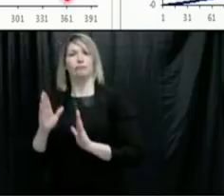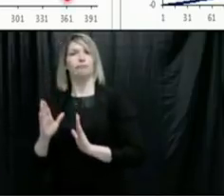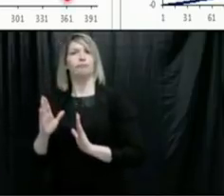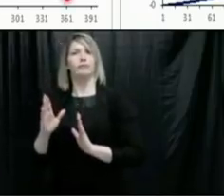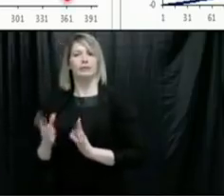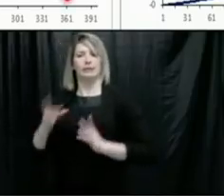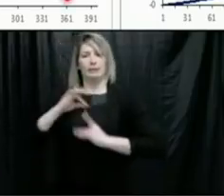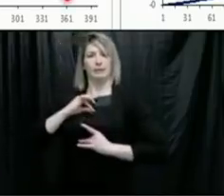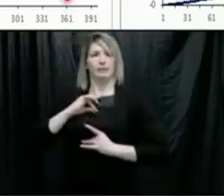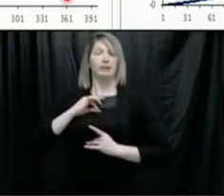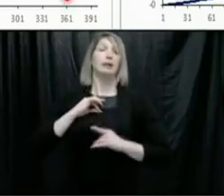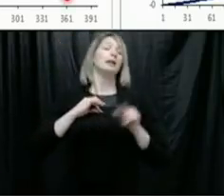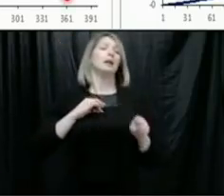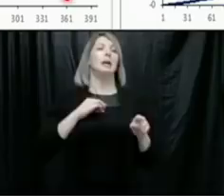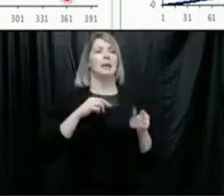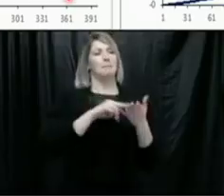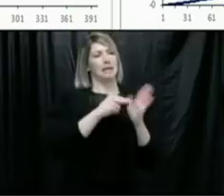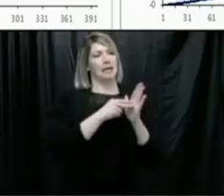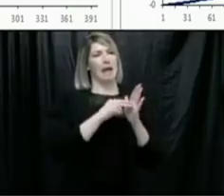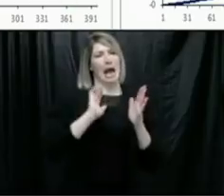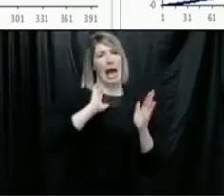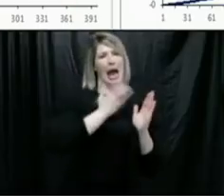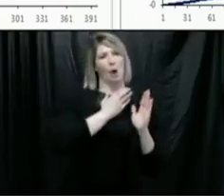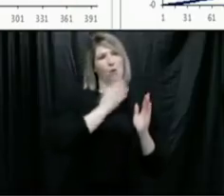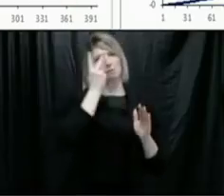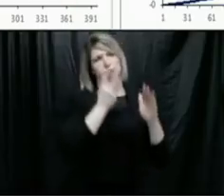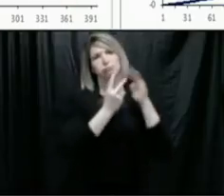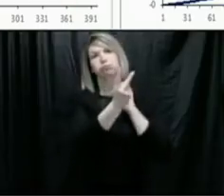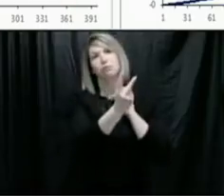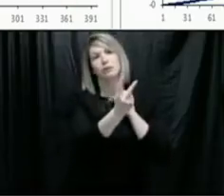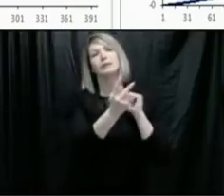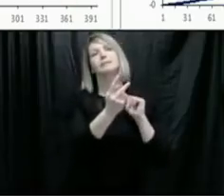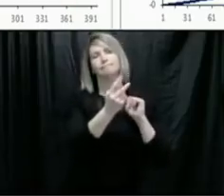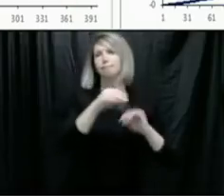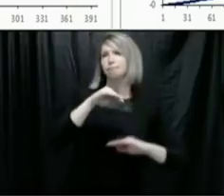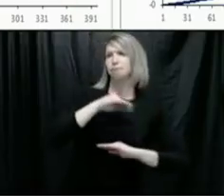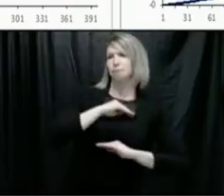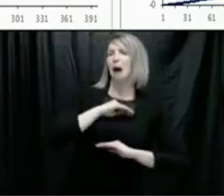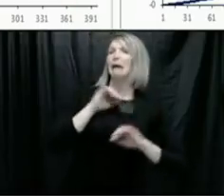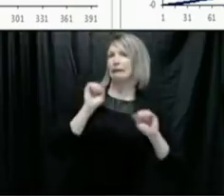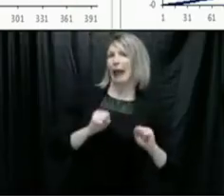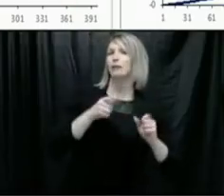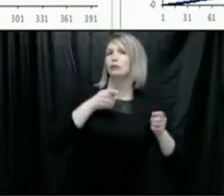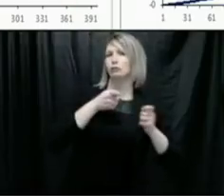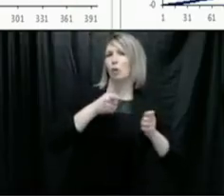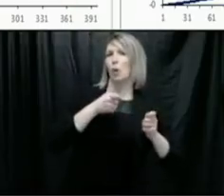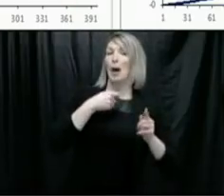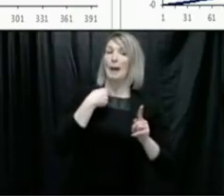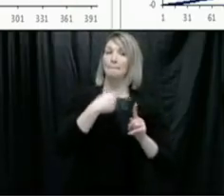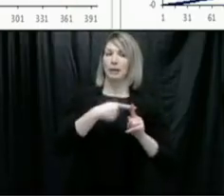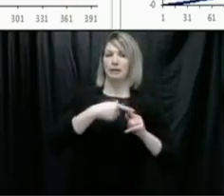WILL ACTUALLY BE ABLE TO HANDLE THAT IN TERMS OF OUR HEALTH-CARE SYSTEM.